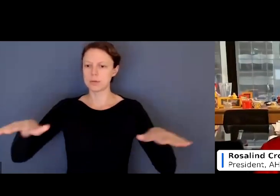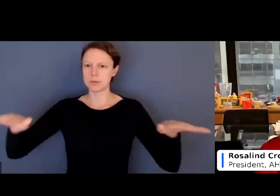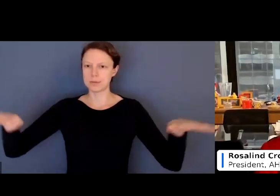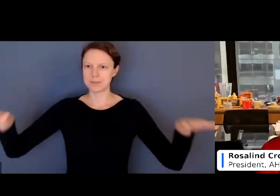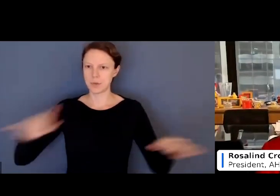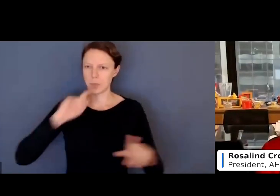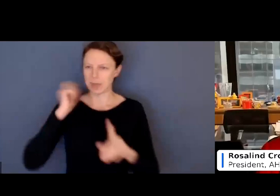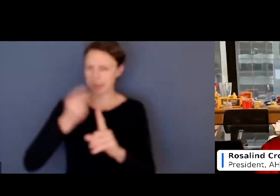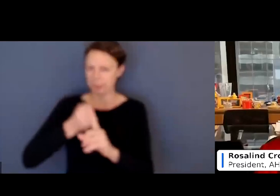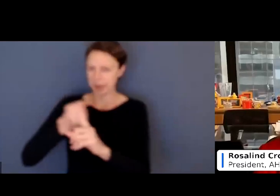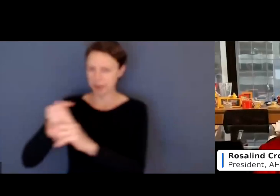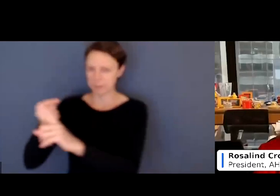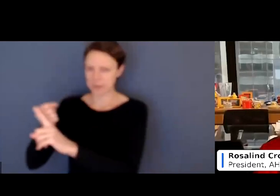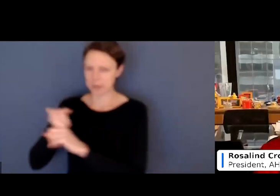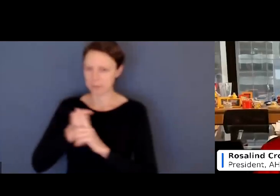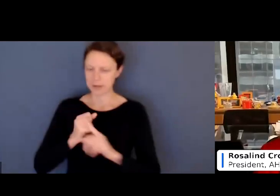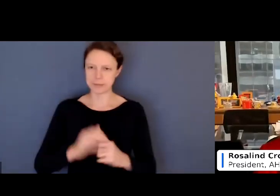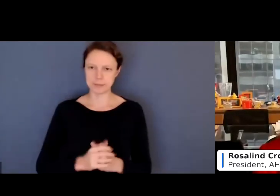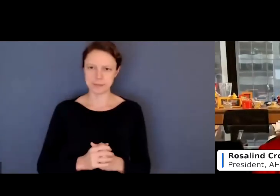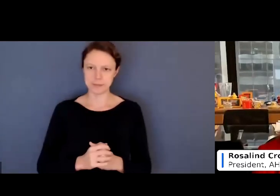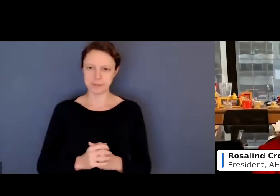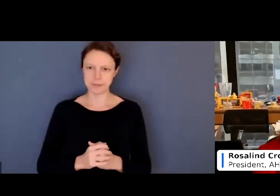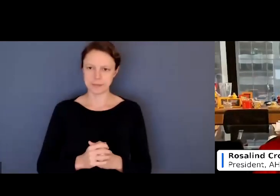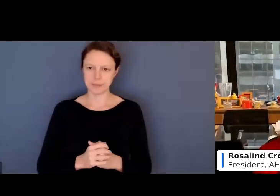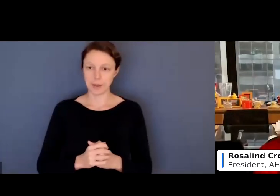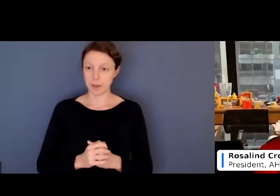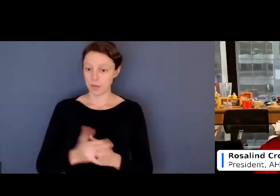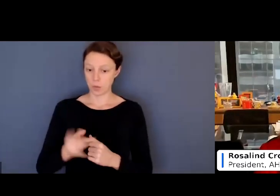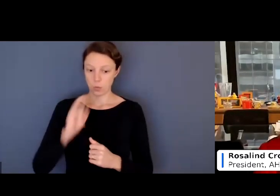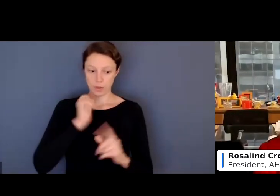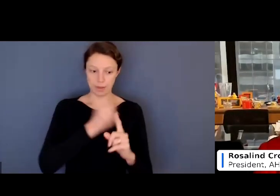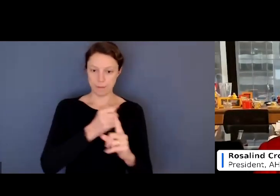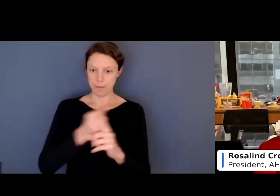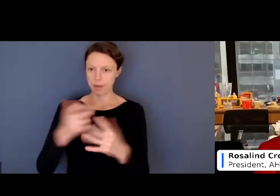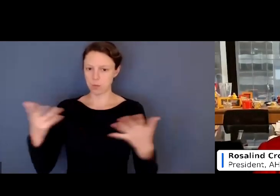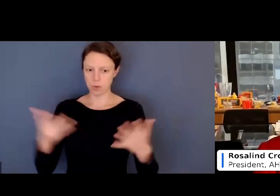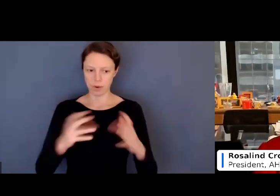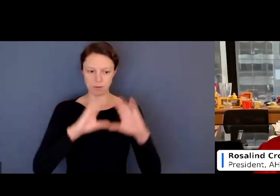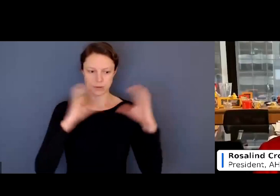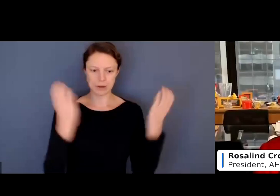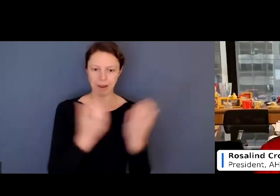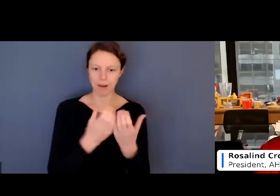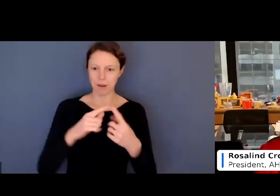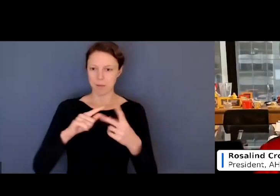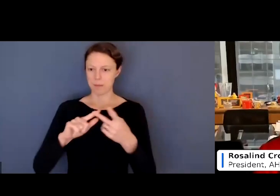into arenas, stadiums and communities. It is through. Conversations.